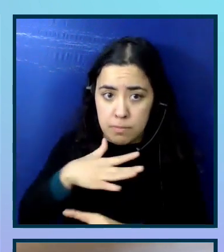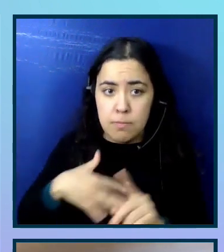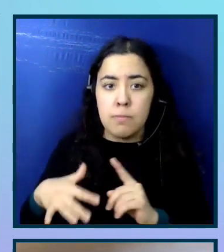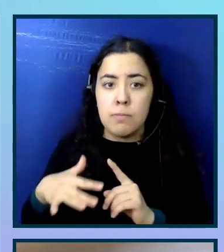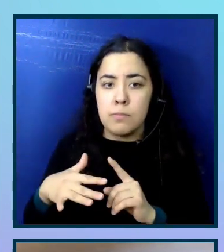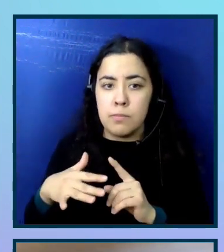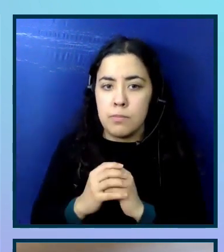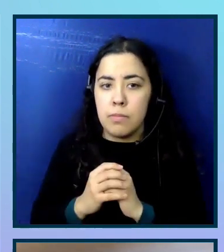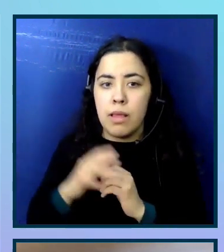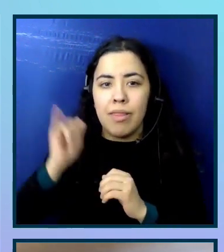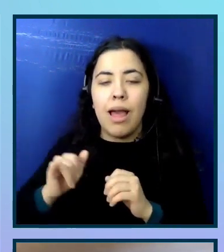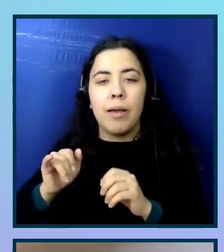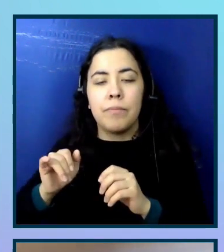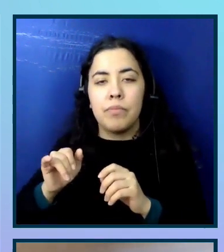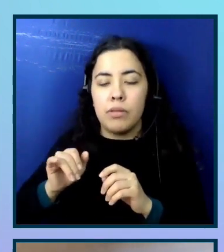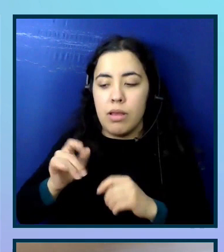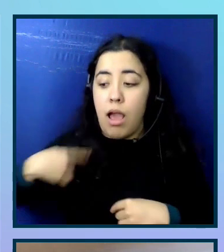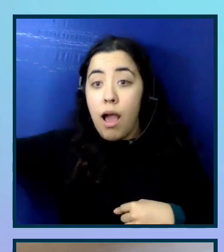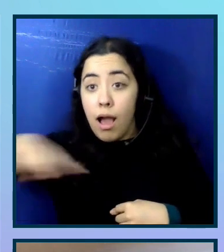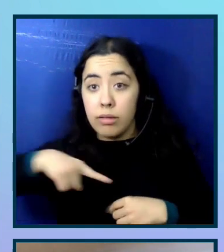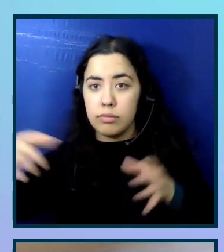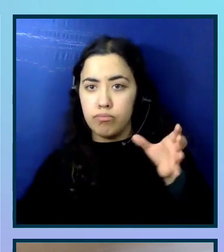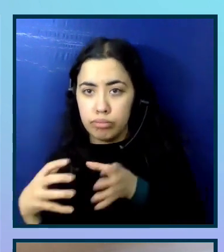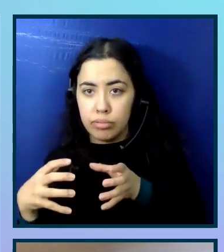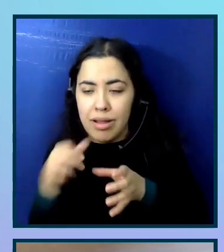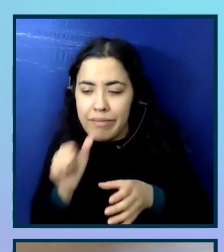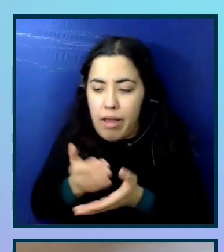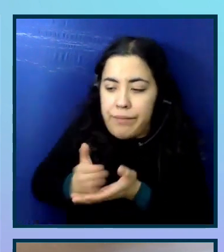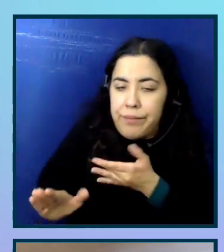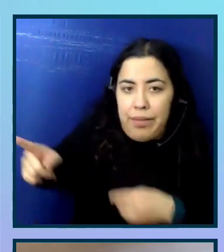Now let's talk about how Abilities Design